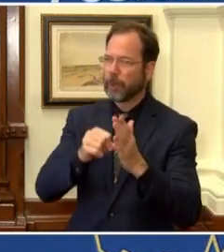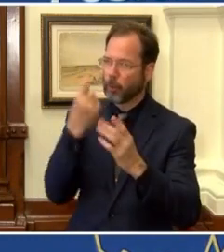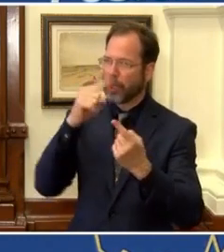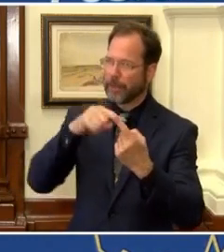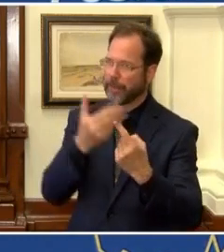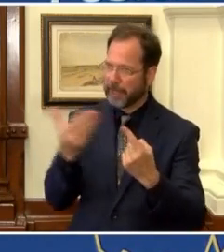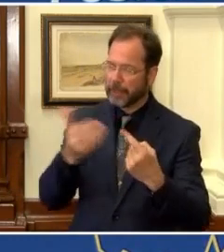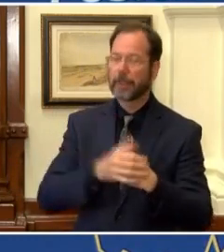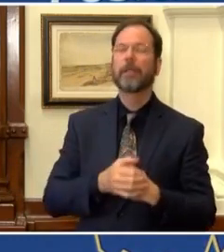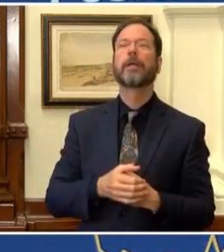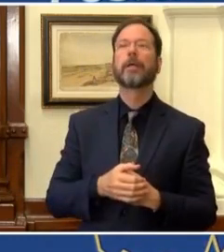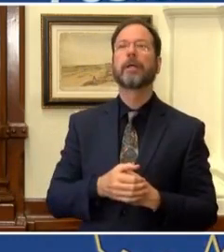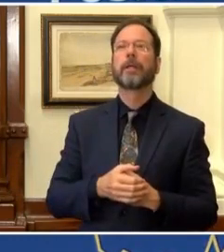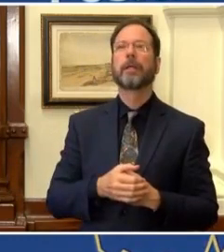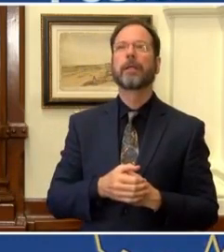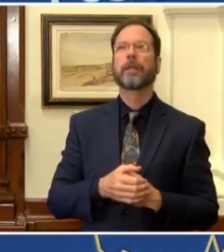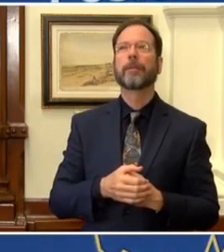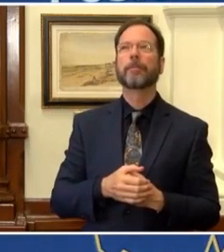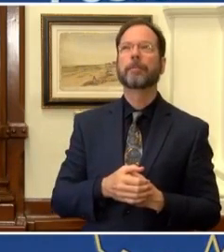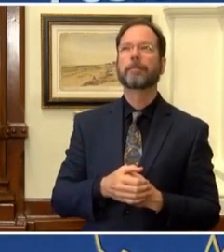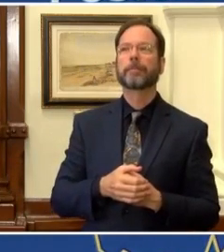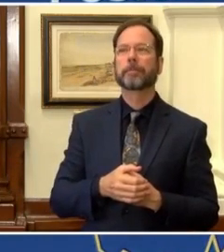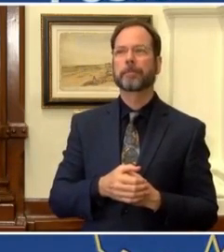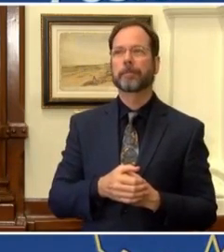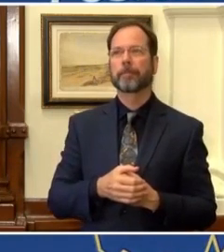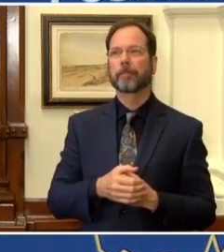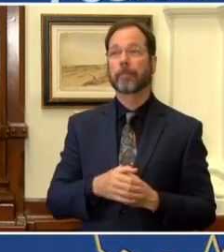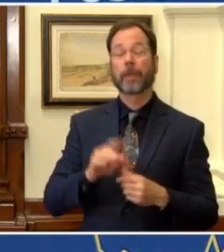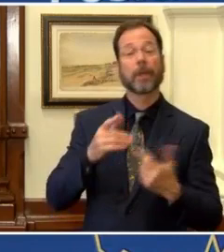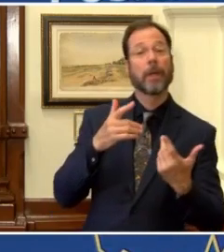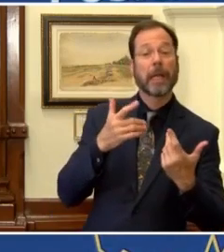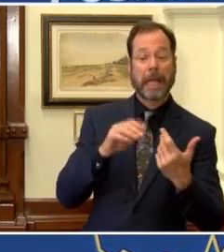ARTICULATED EARLIER, WITH REGARD TO DIFFERENT LEVELS OF AN -- FOR LEVELS OF ENFORCEMENT